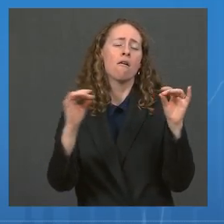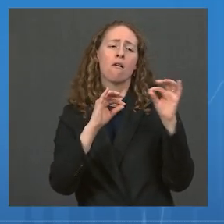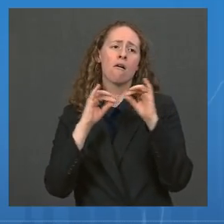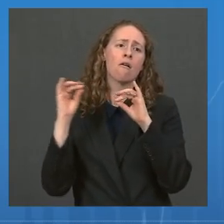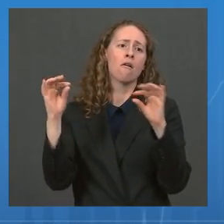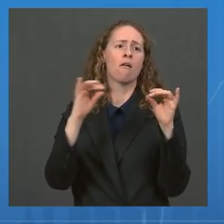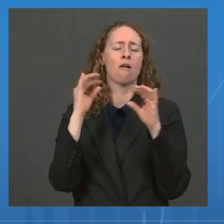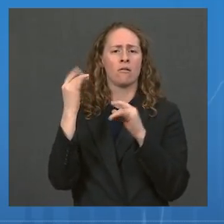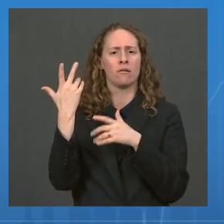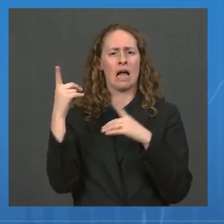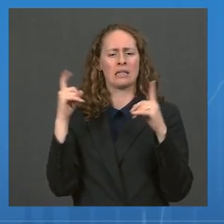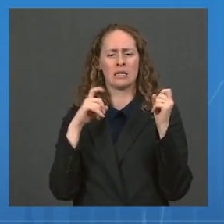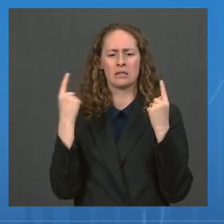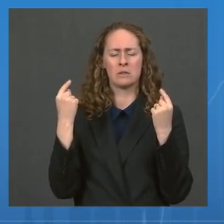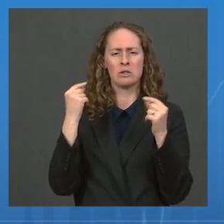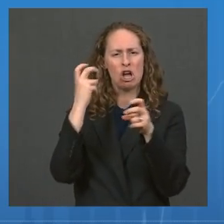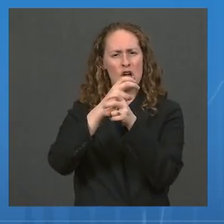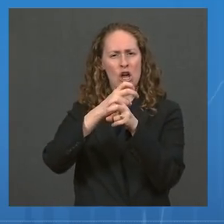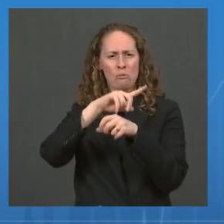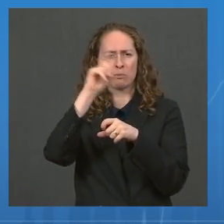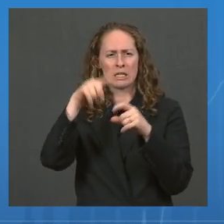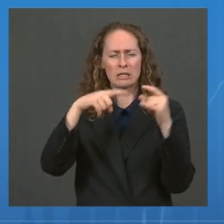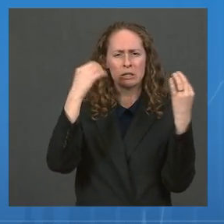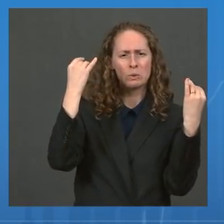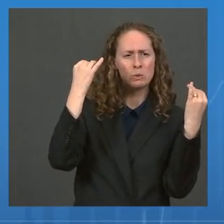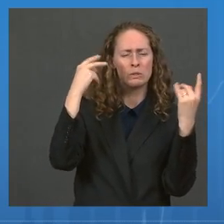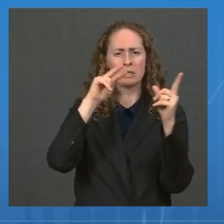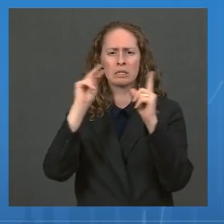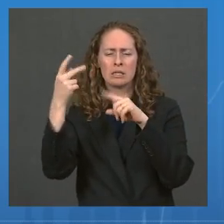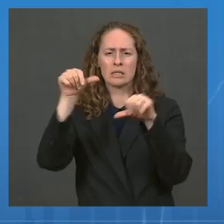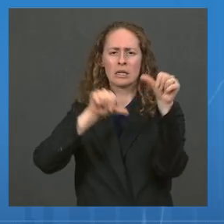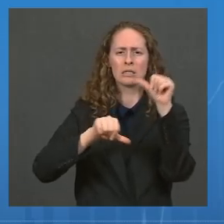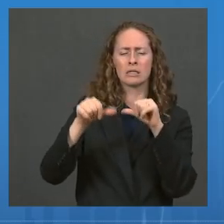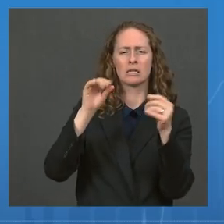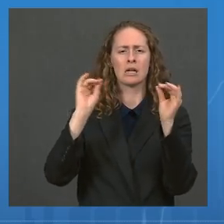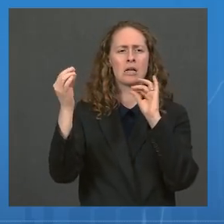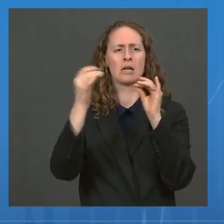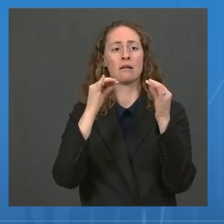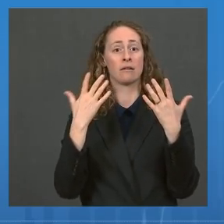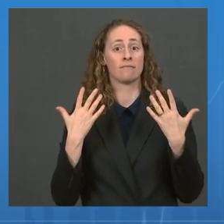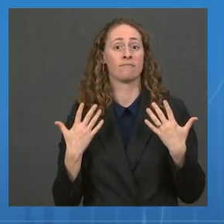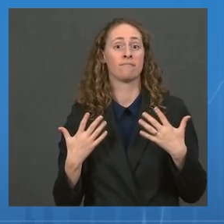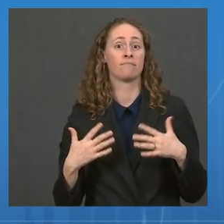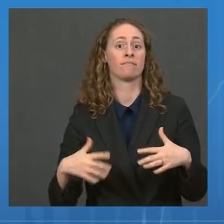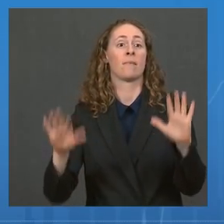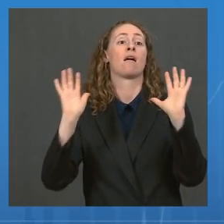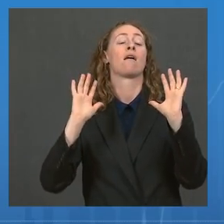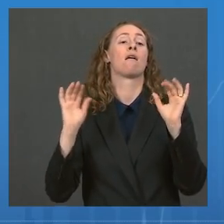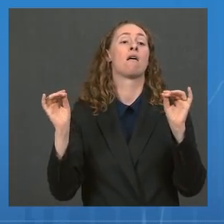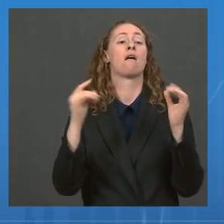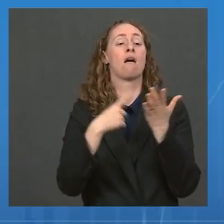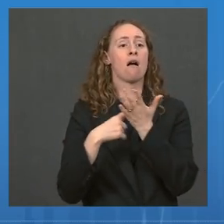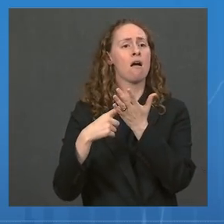on where the science was. After those deliberations, I listened to the votes, I listened to the comments on the vote.